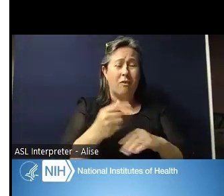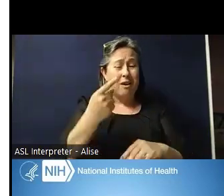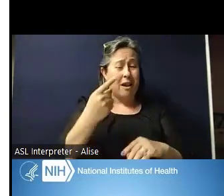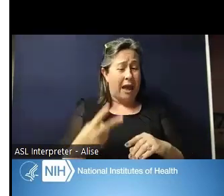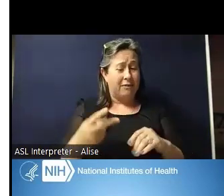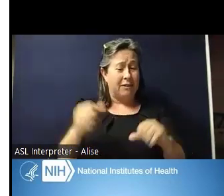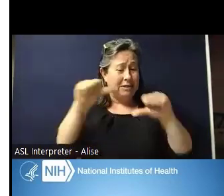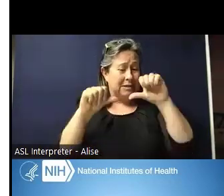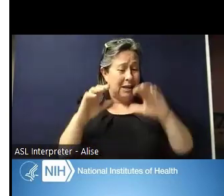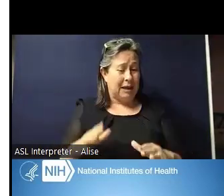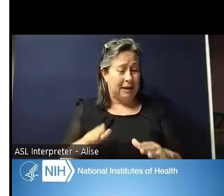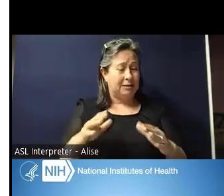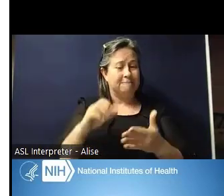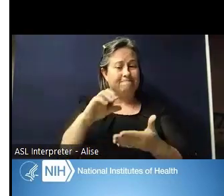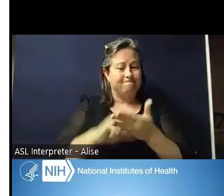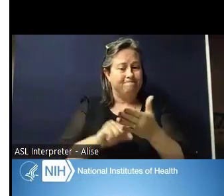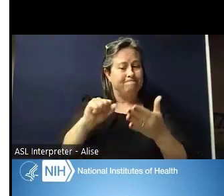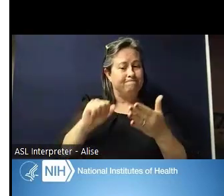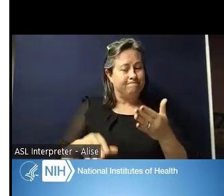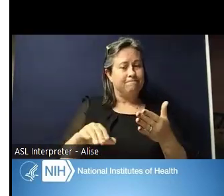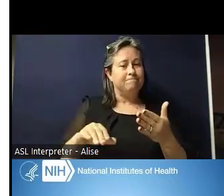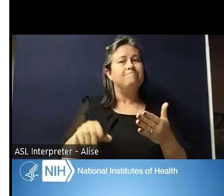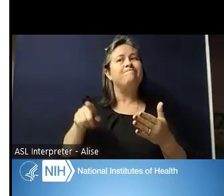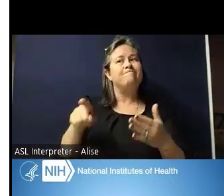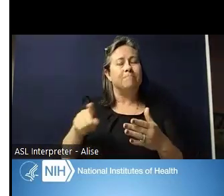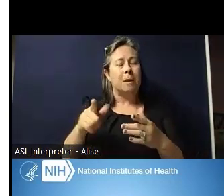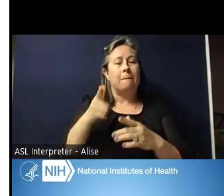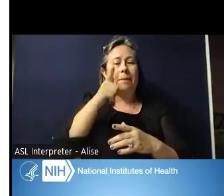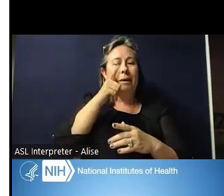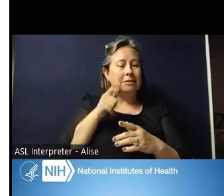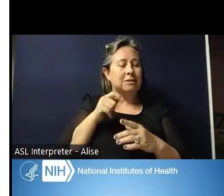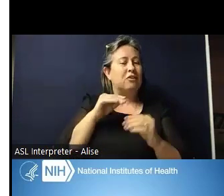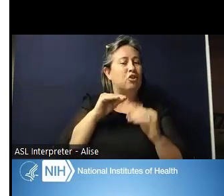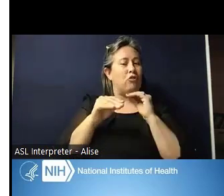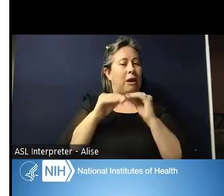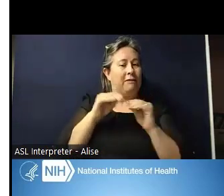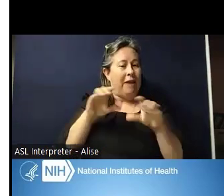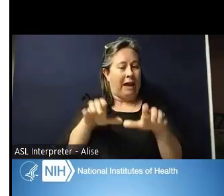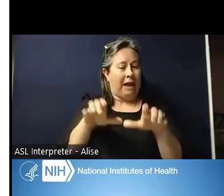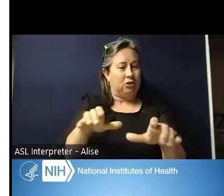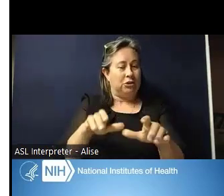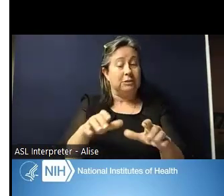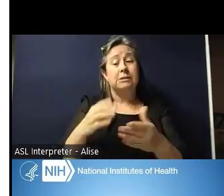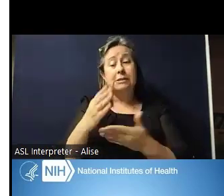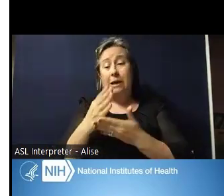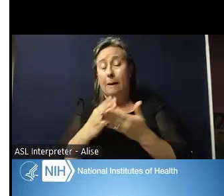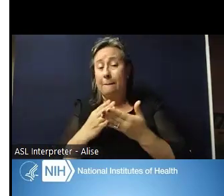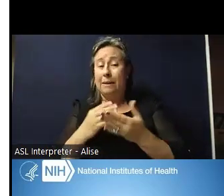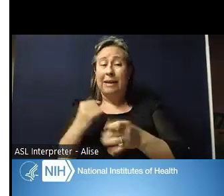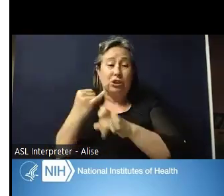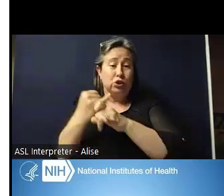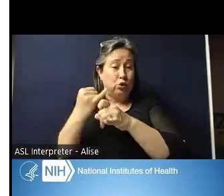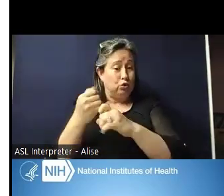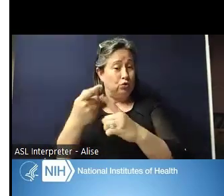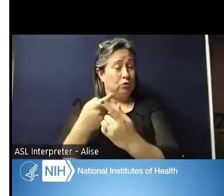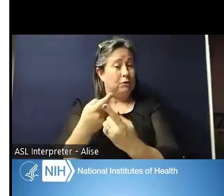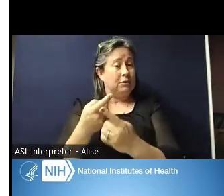from NIH grants via corrective actions, either through institutional separation, such as termination or resignation